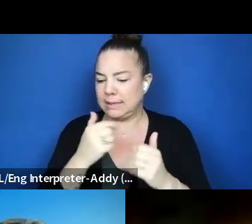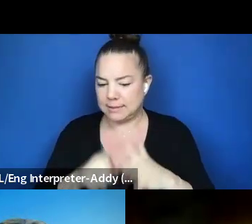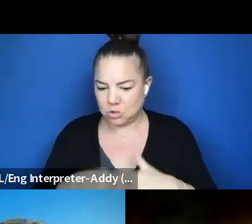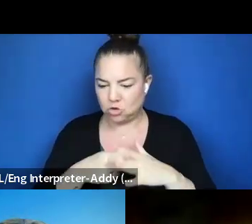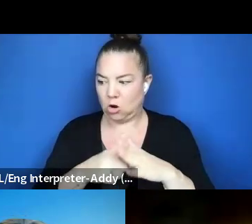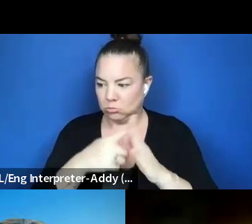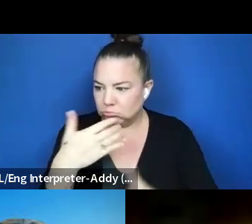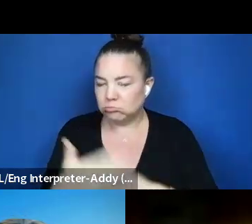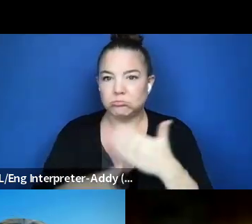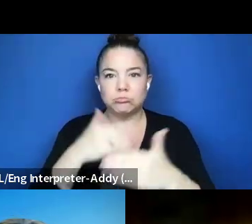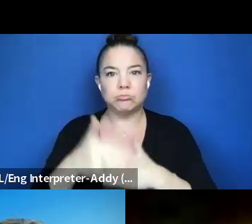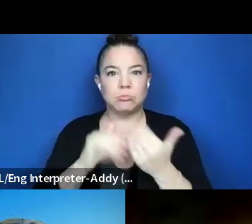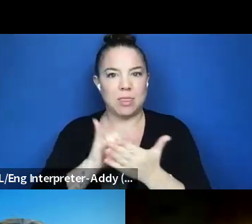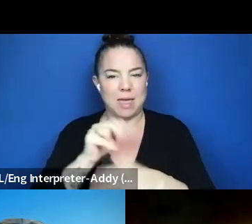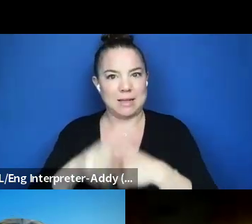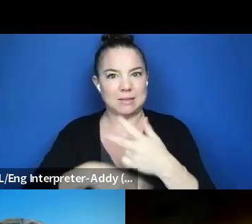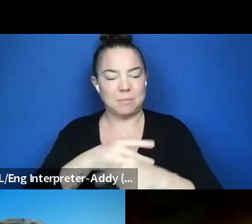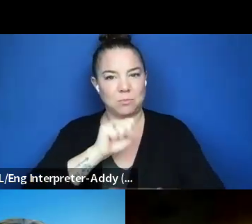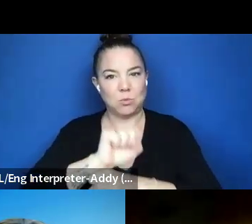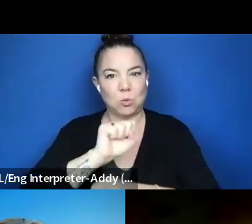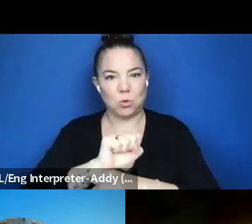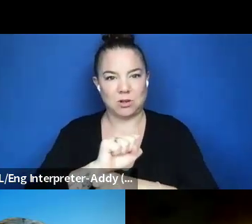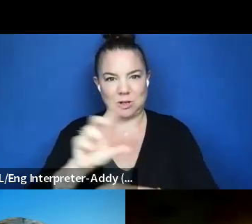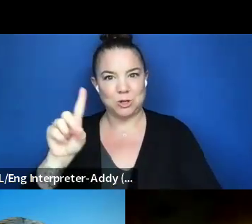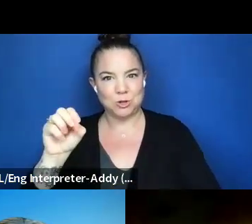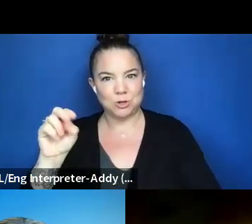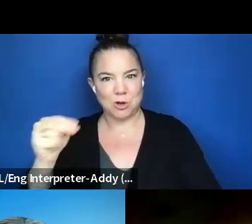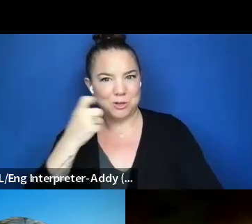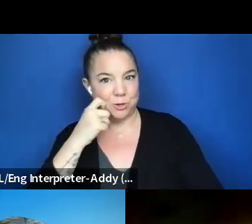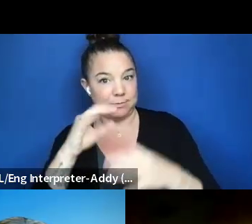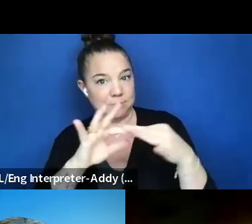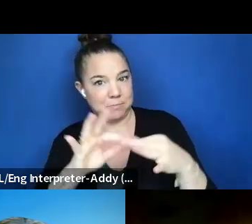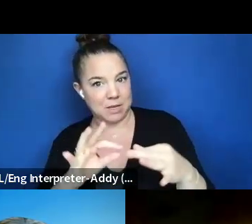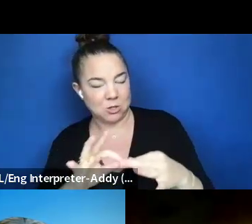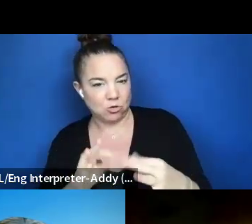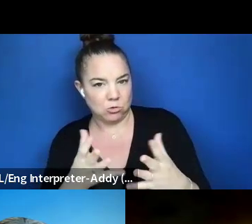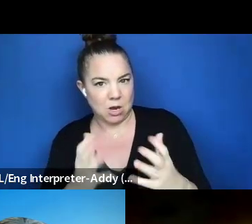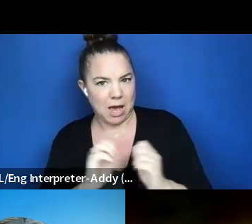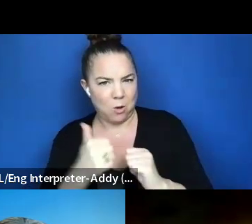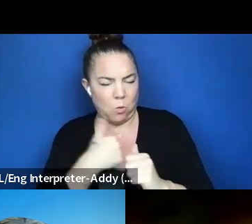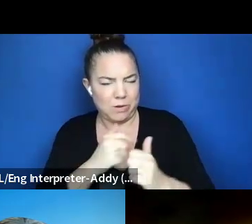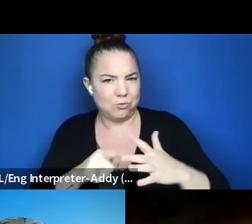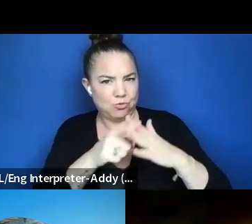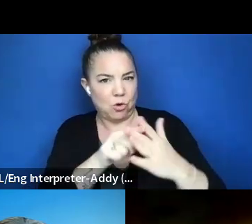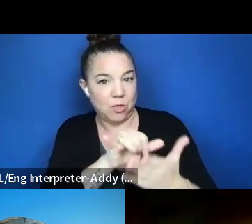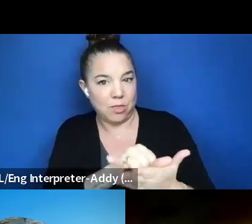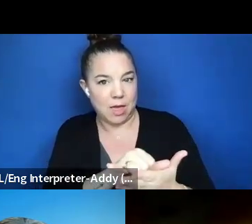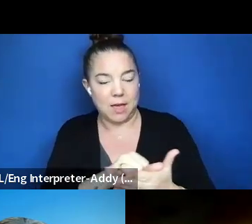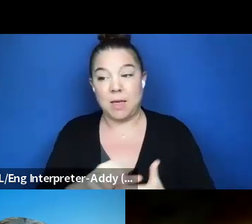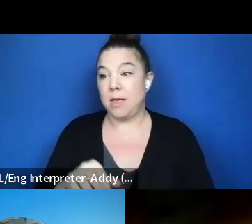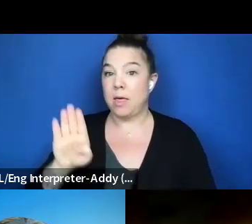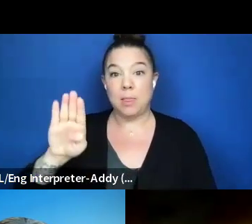Elissa w/ APRIL: those steps like Don was just talking about you know, there's this ex bill coming up.